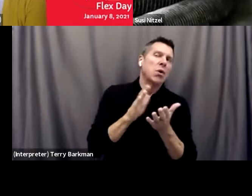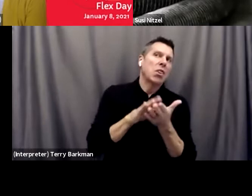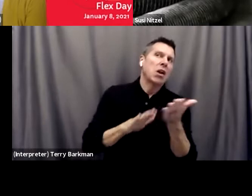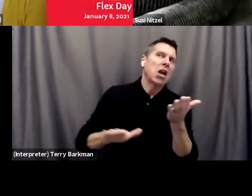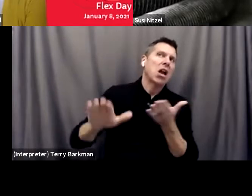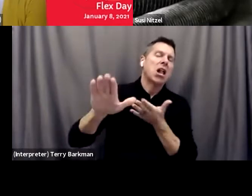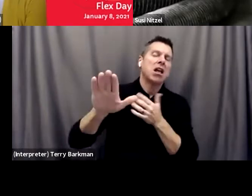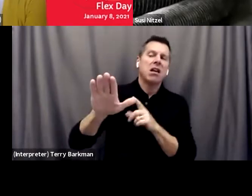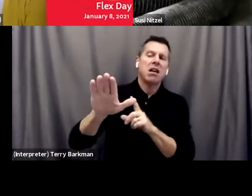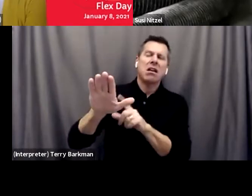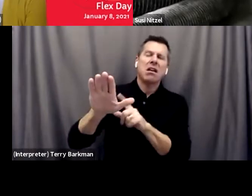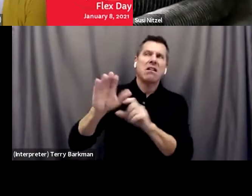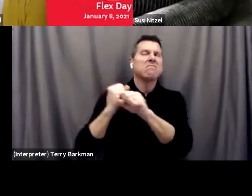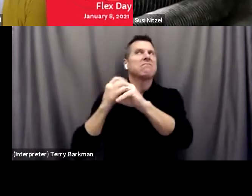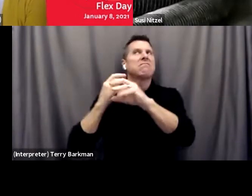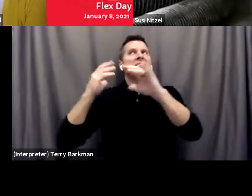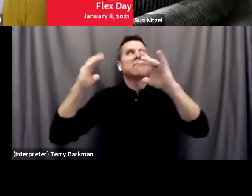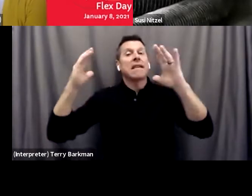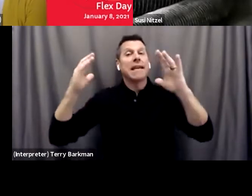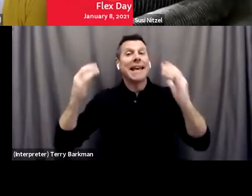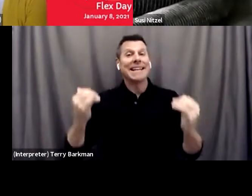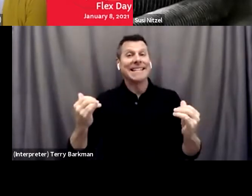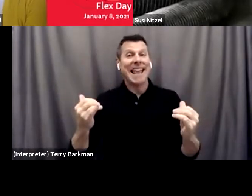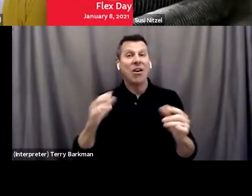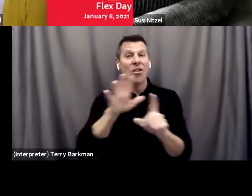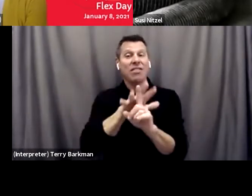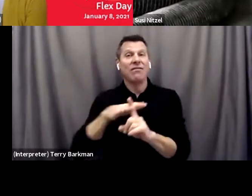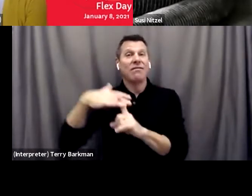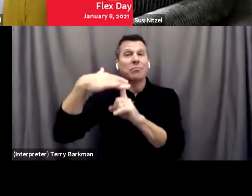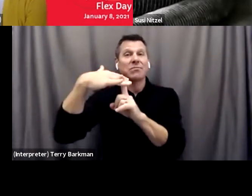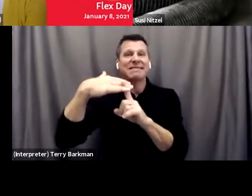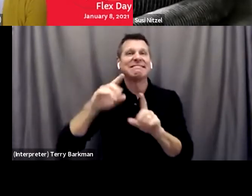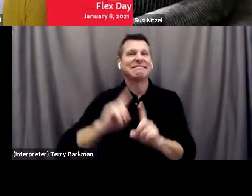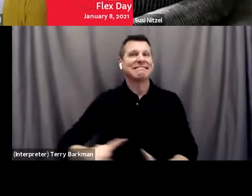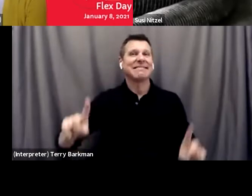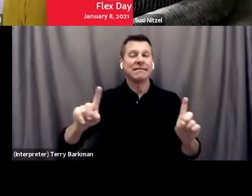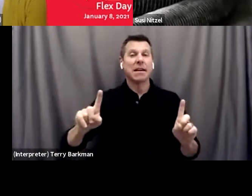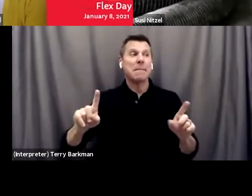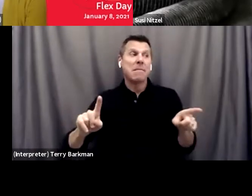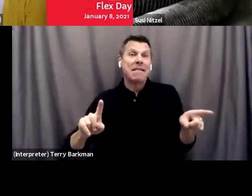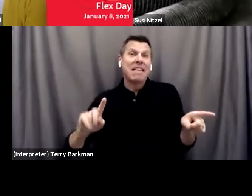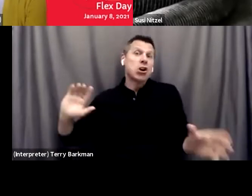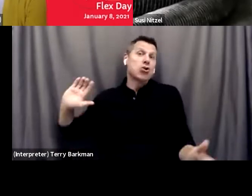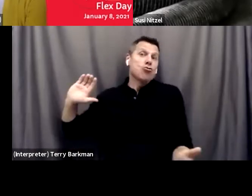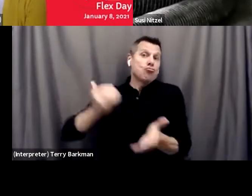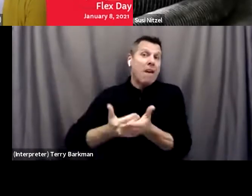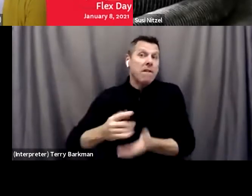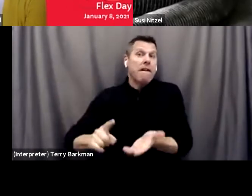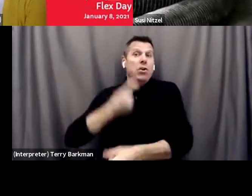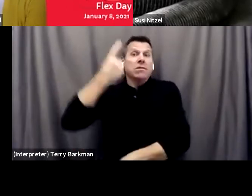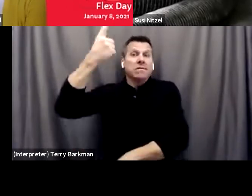know, well, our environment now is a little bit different, but when first stepping foot on the campus, right, including obviously